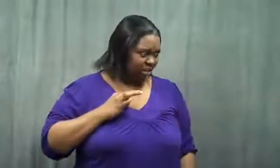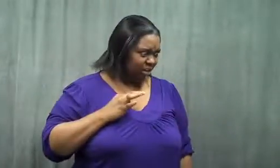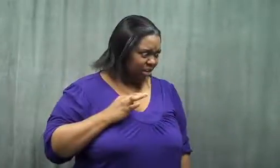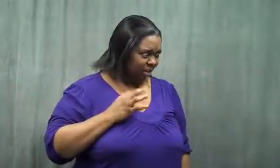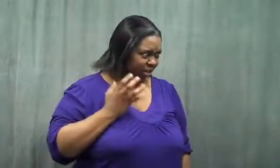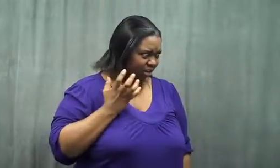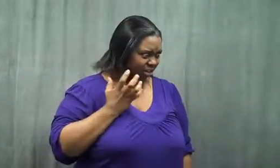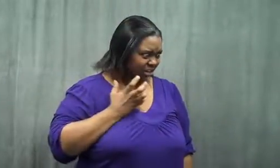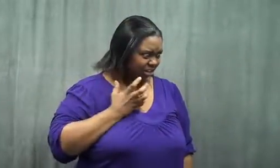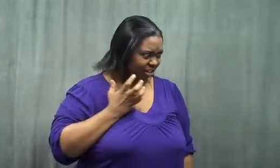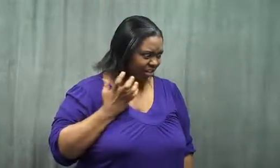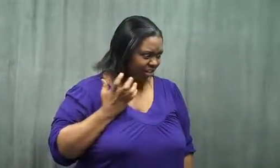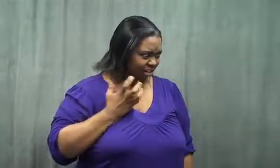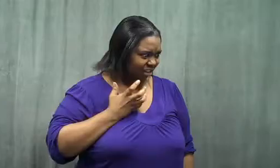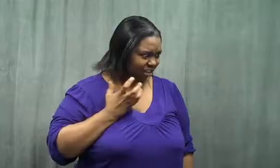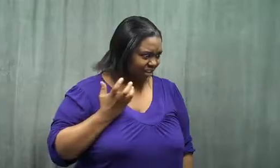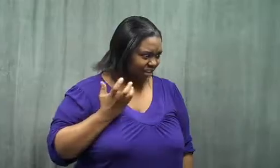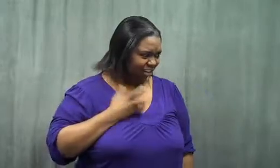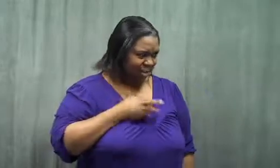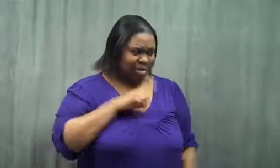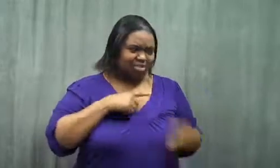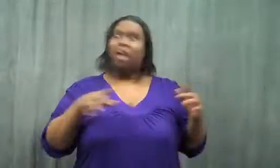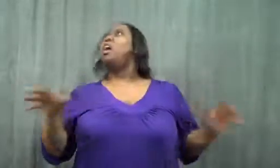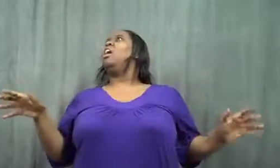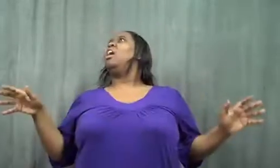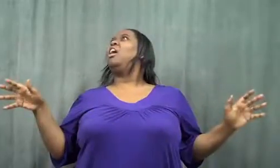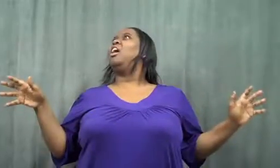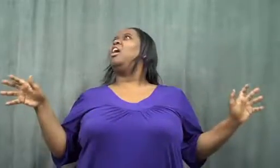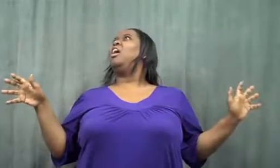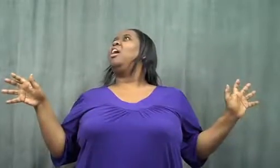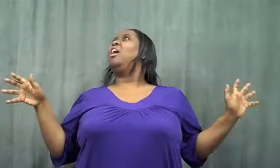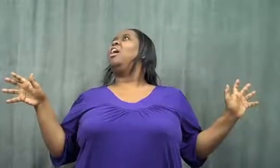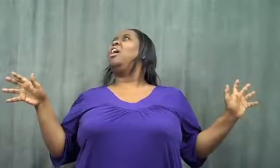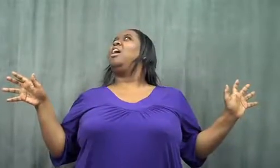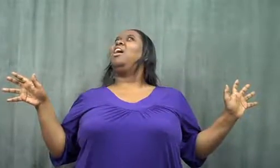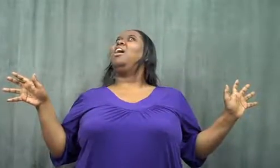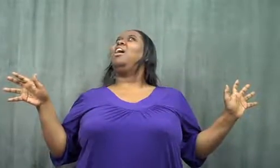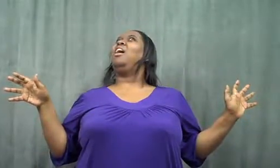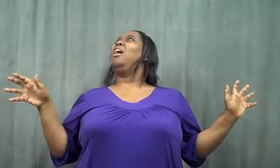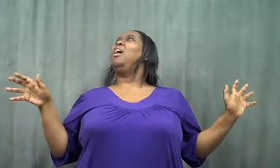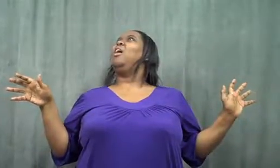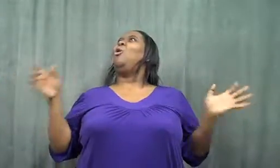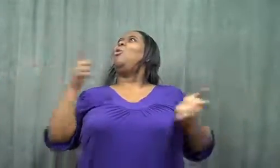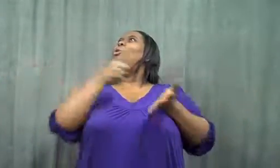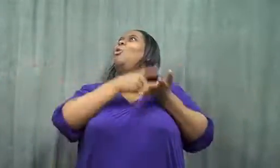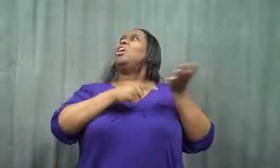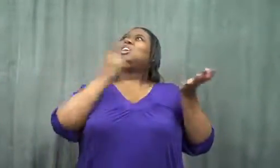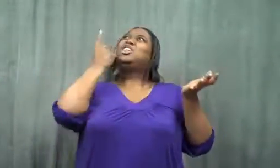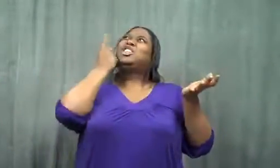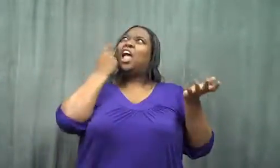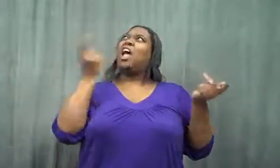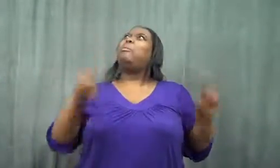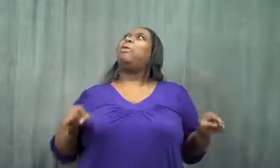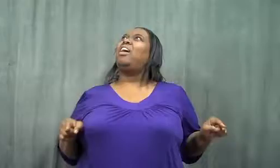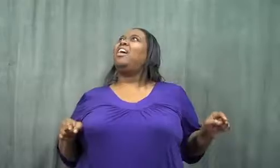Whoa. She looked up and said, "What just happened?"